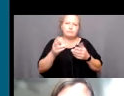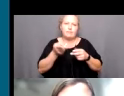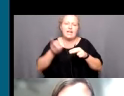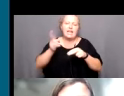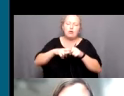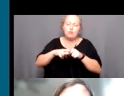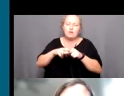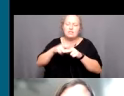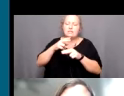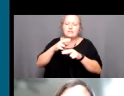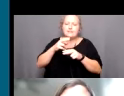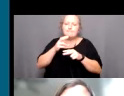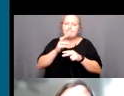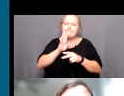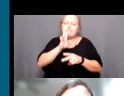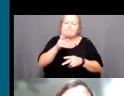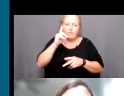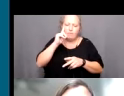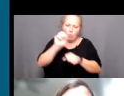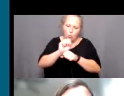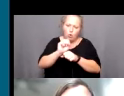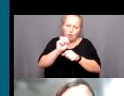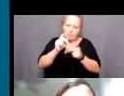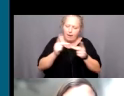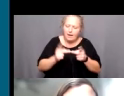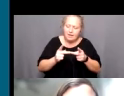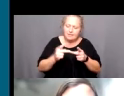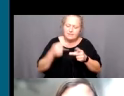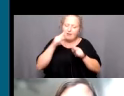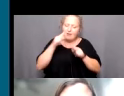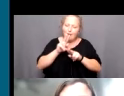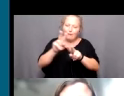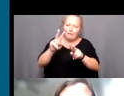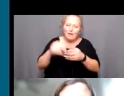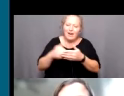workplace, so I look forward to these next few minutes.